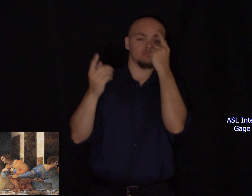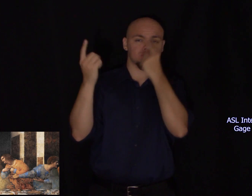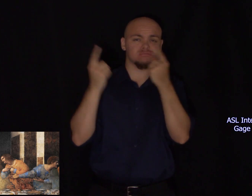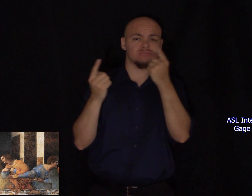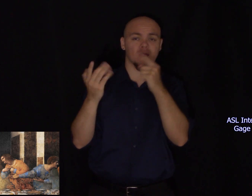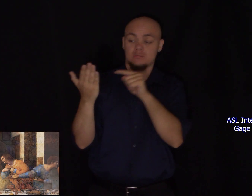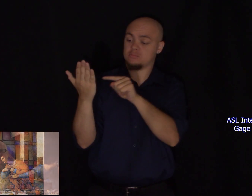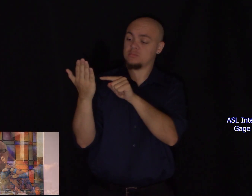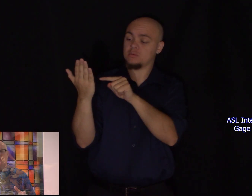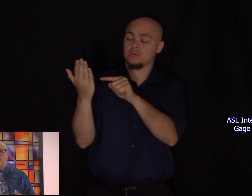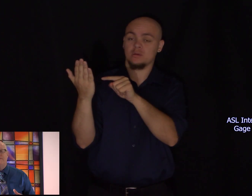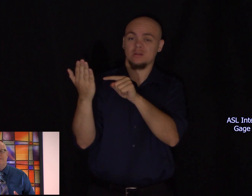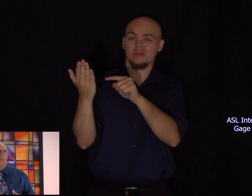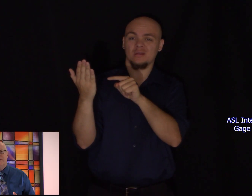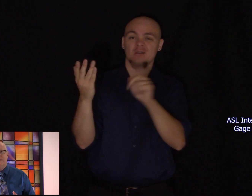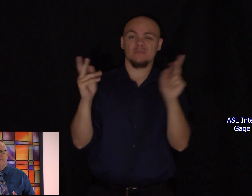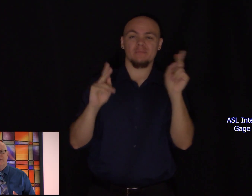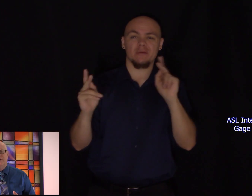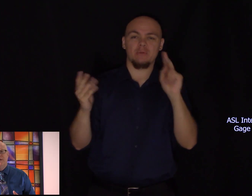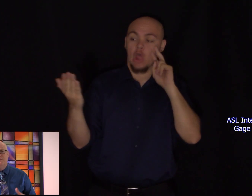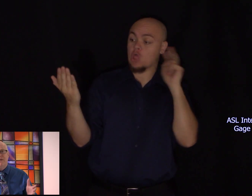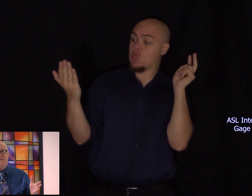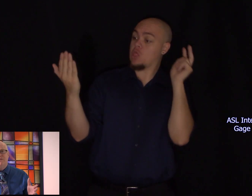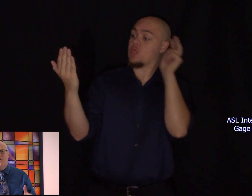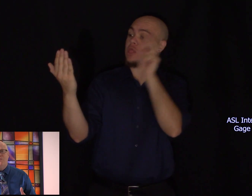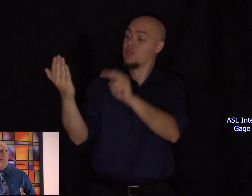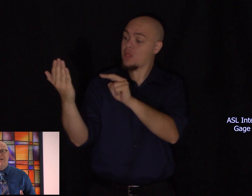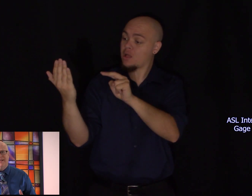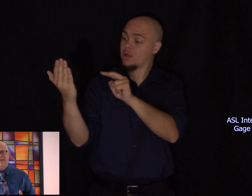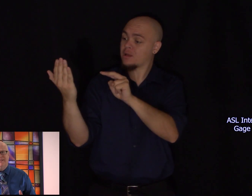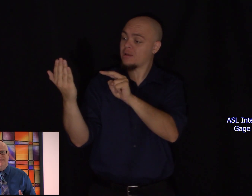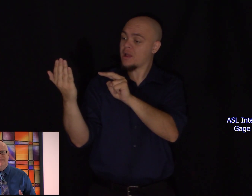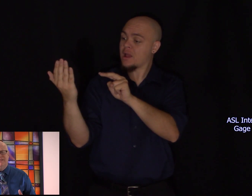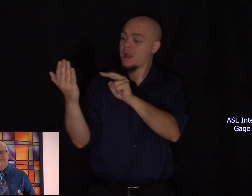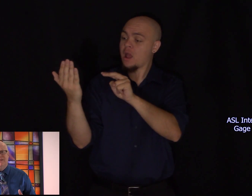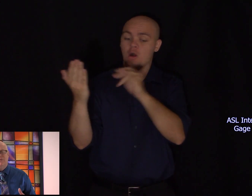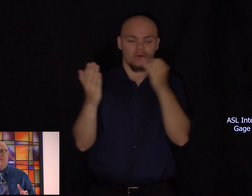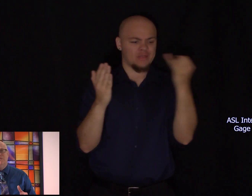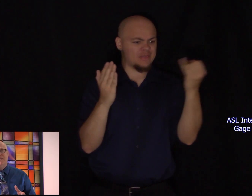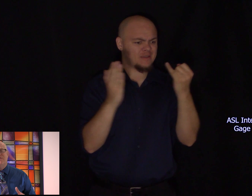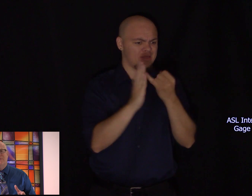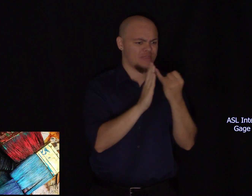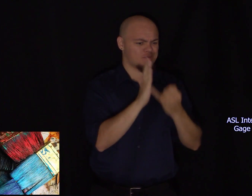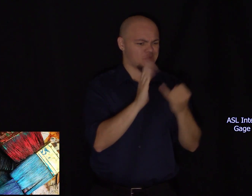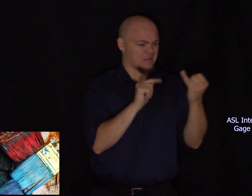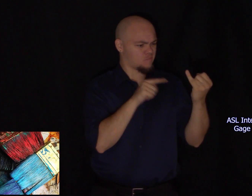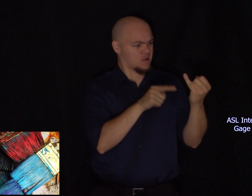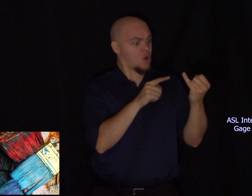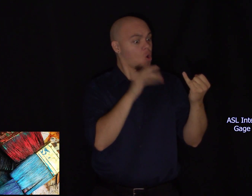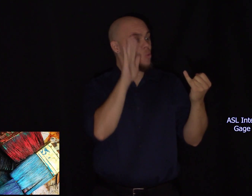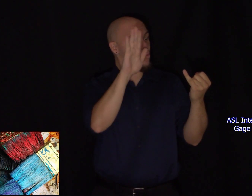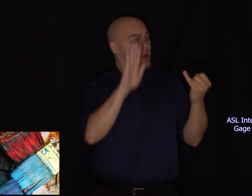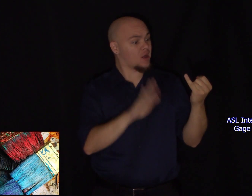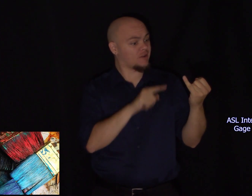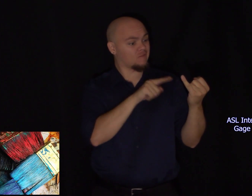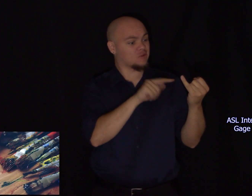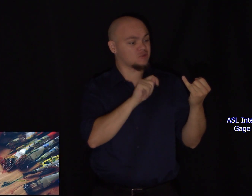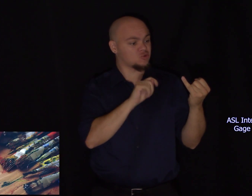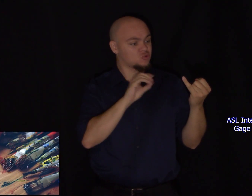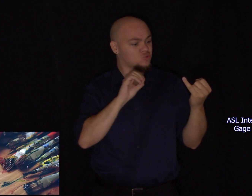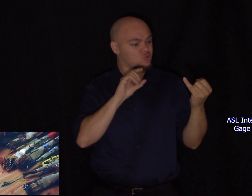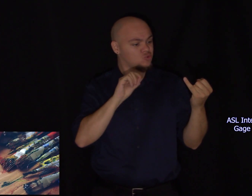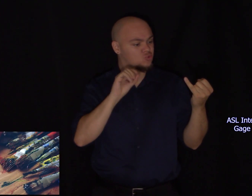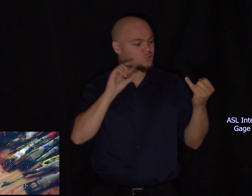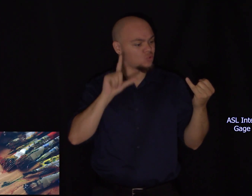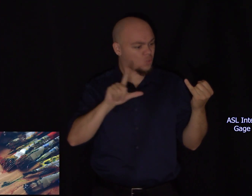beauty and its Wonder but nobody looks at the paintbrush and goes oh what a great tool that